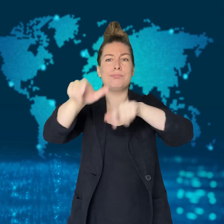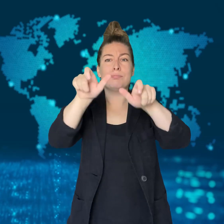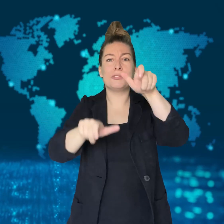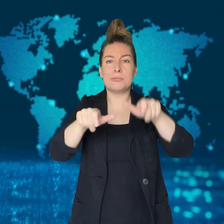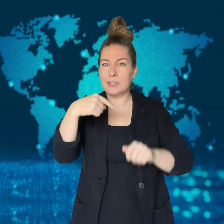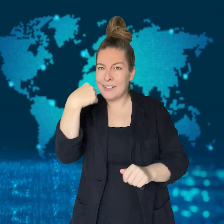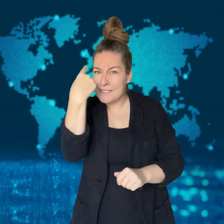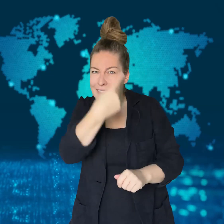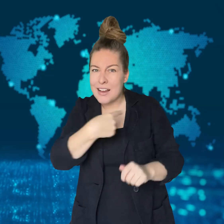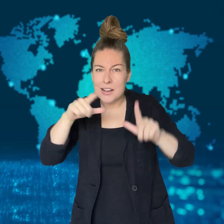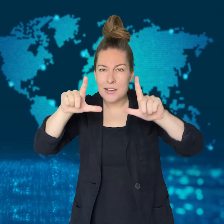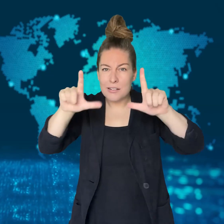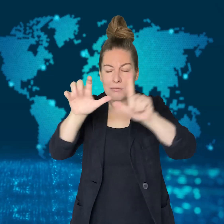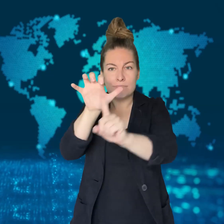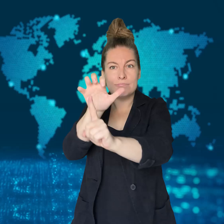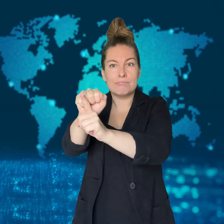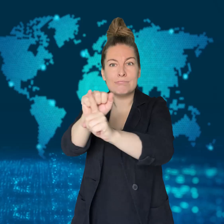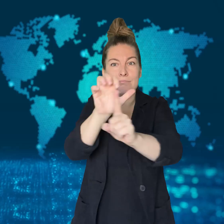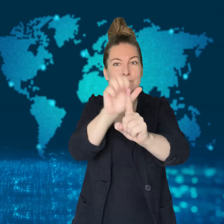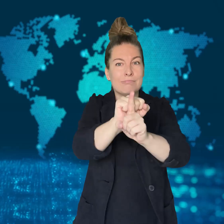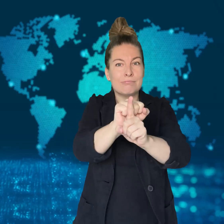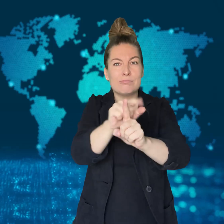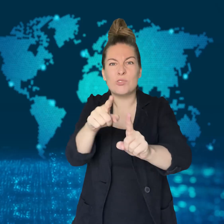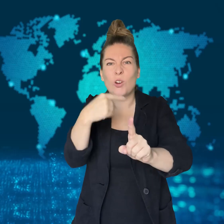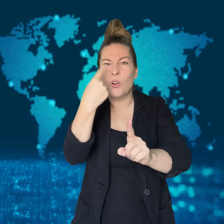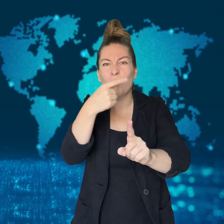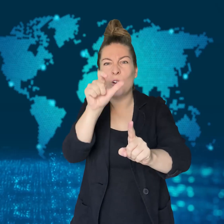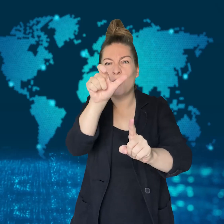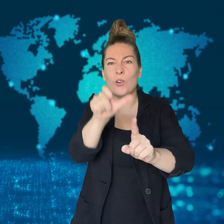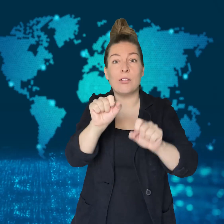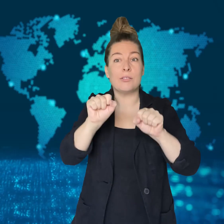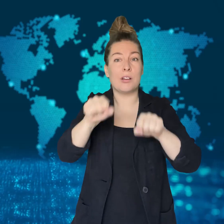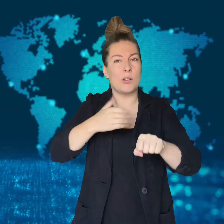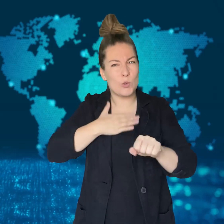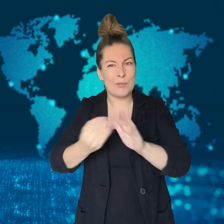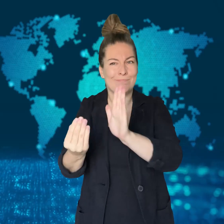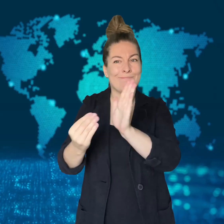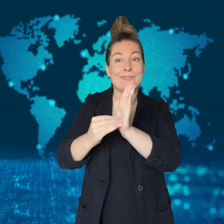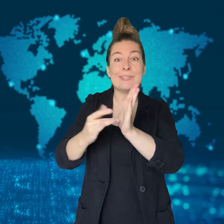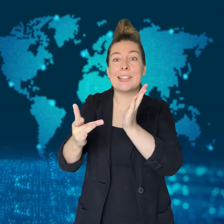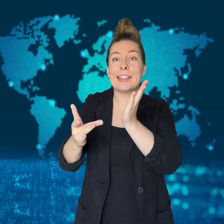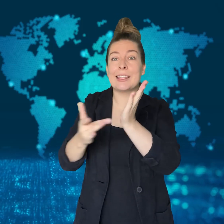Hong Kong authorities say the cameras will support them